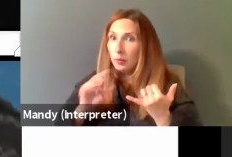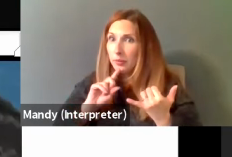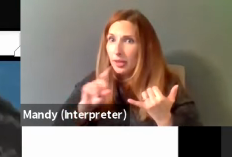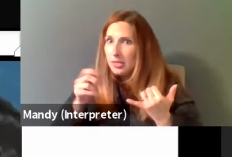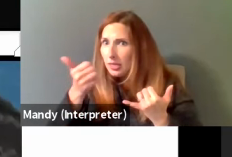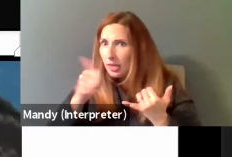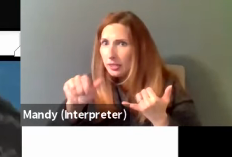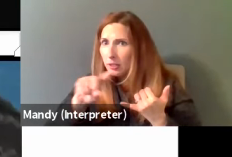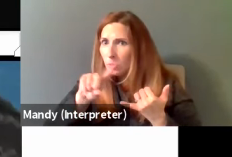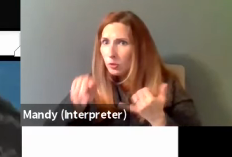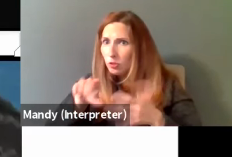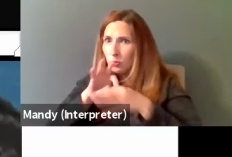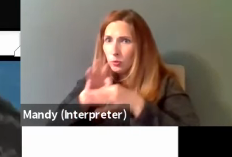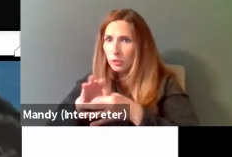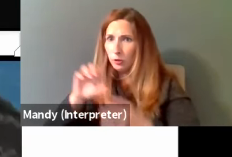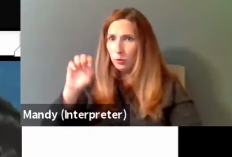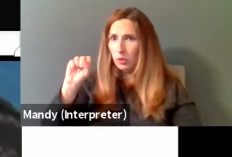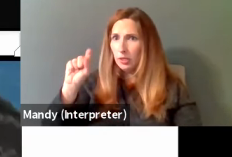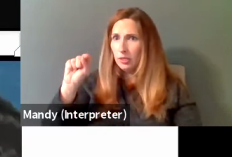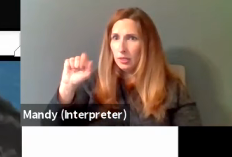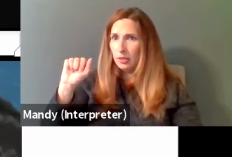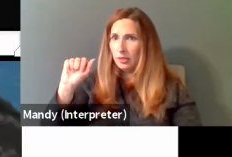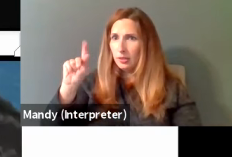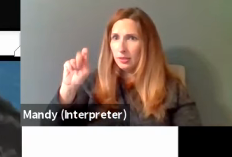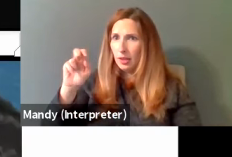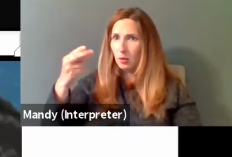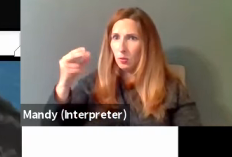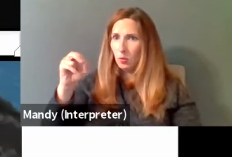about stakeholders and what we've covered so far?